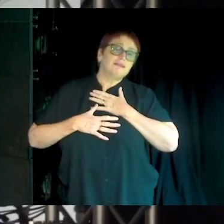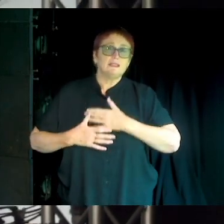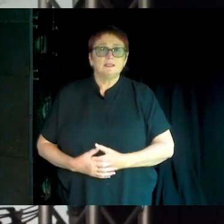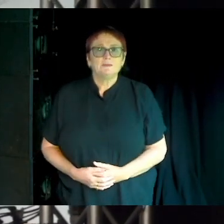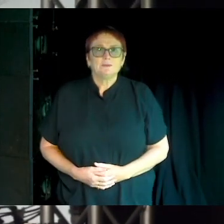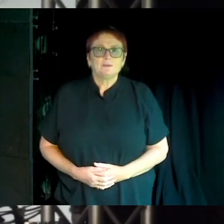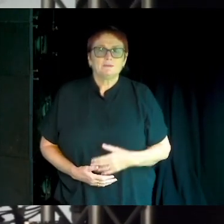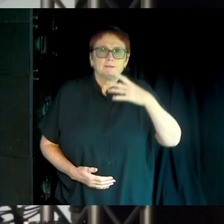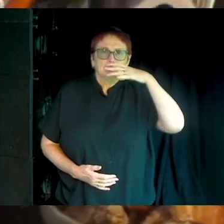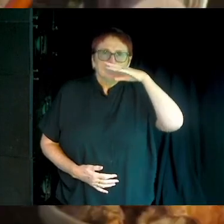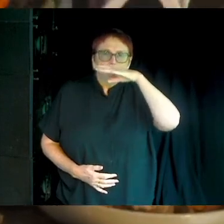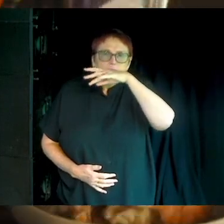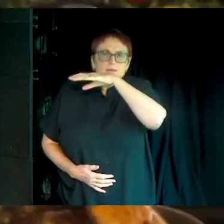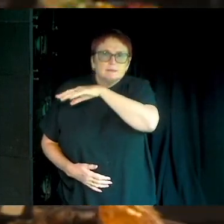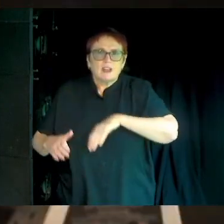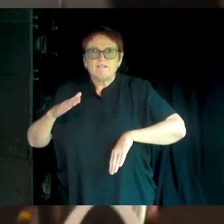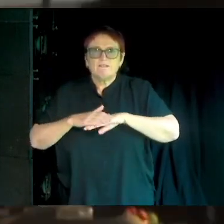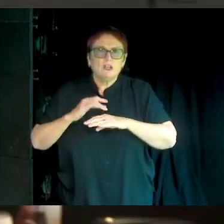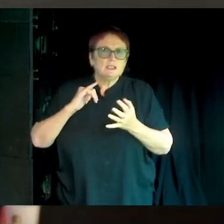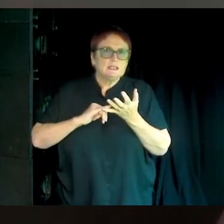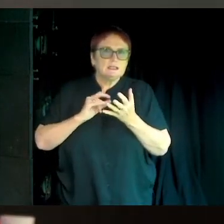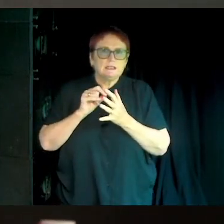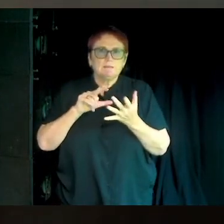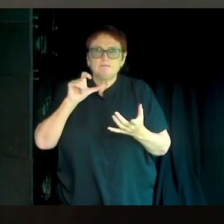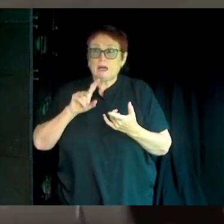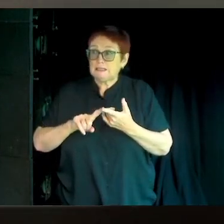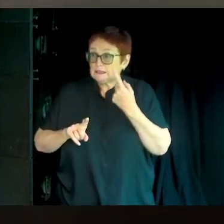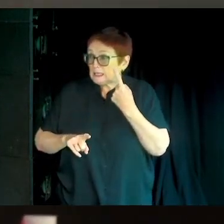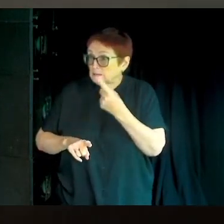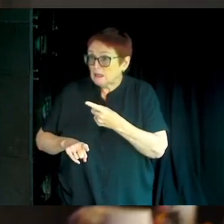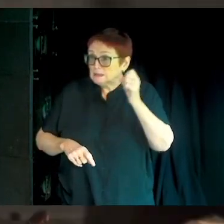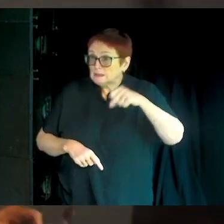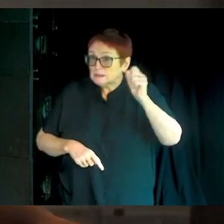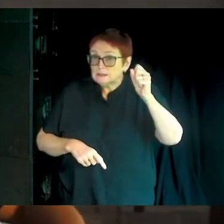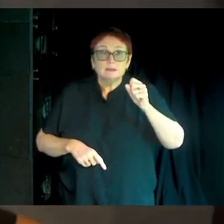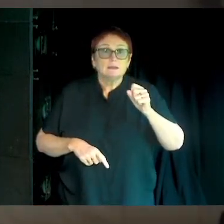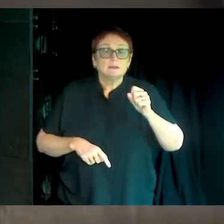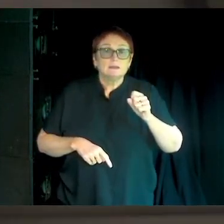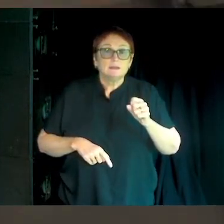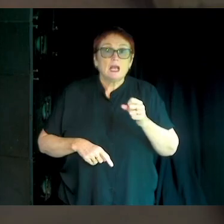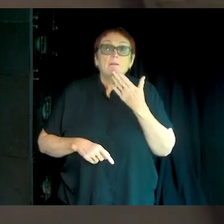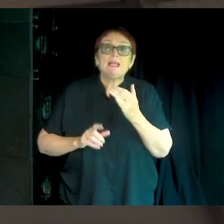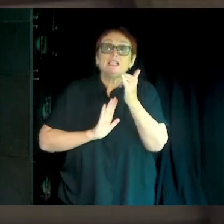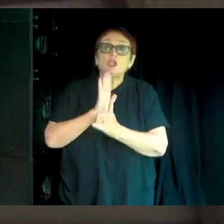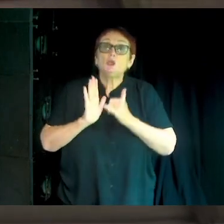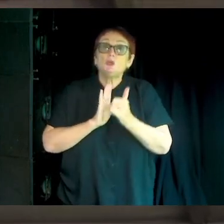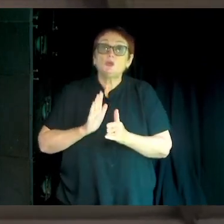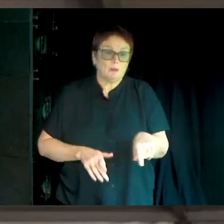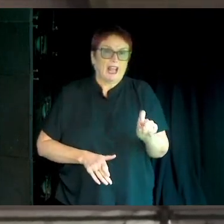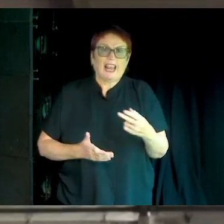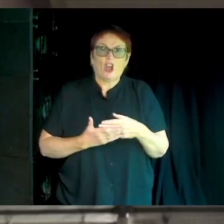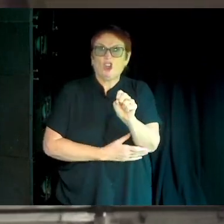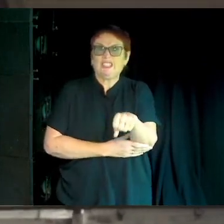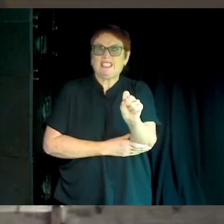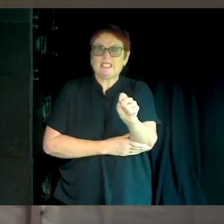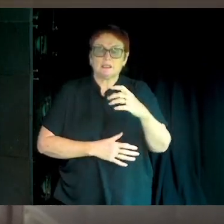smell it now with all the spices can you smell it youtube click yes click like if you smell it